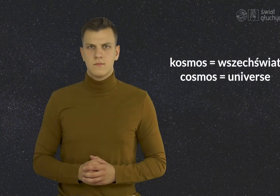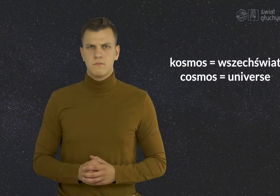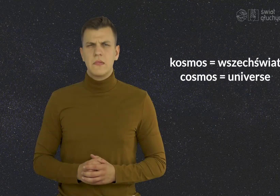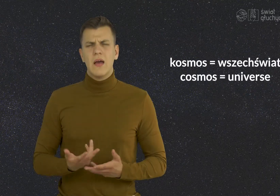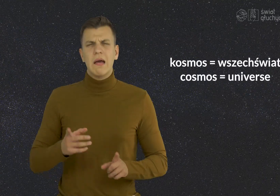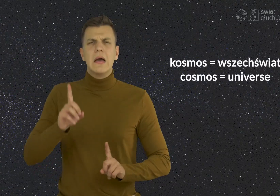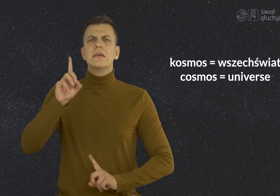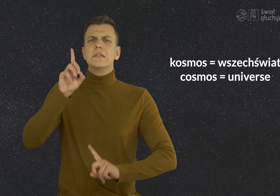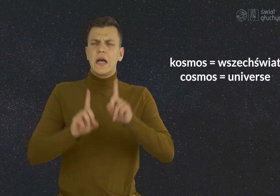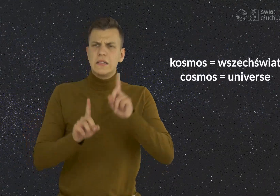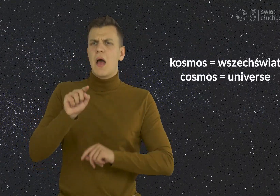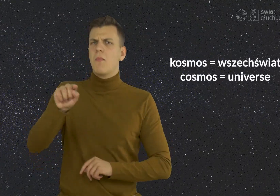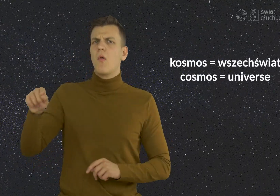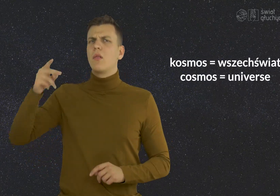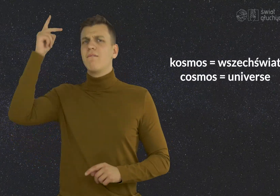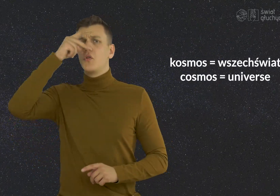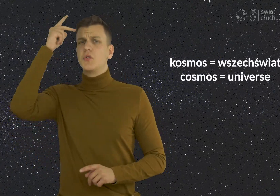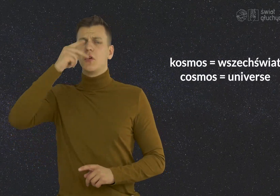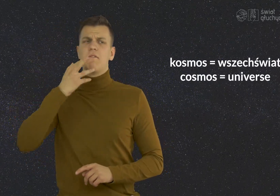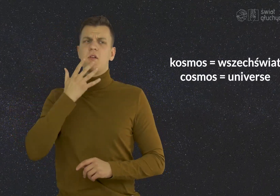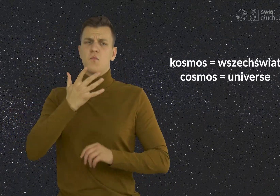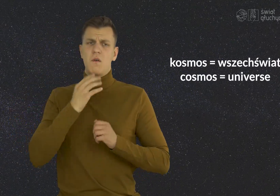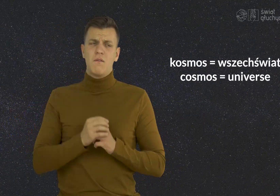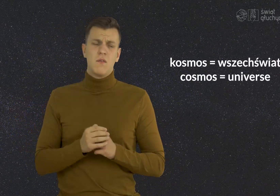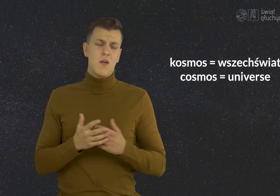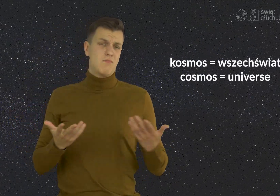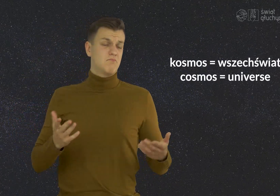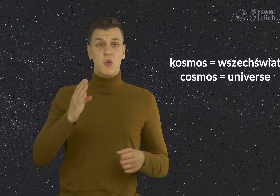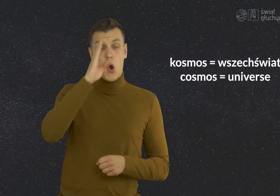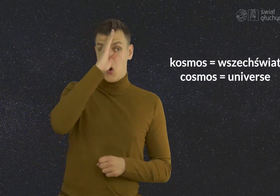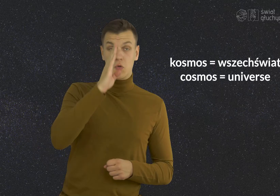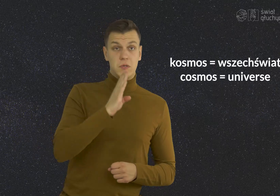Sometimes in philosophy words "cosmos"